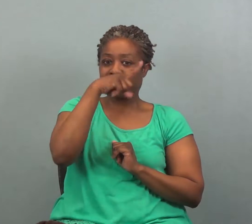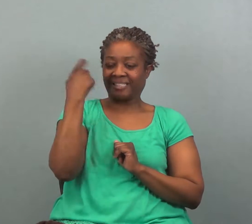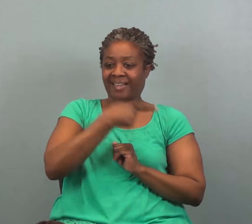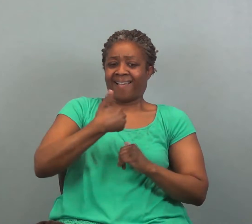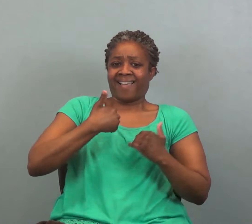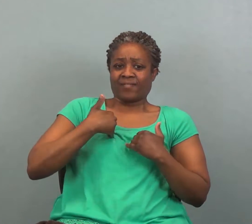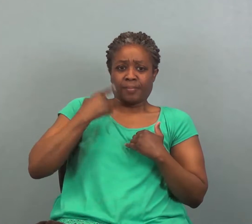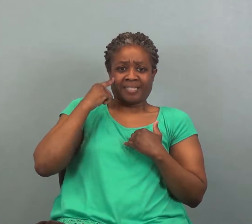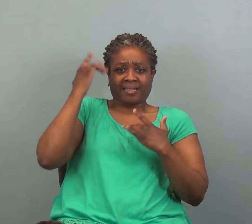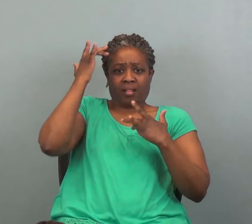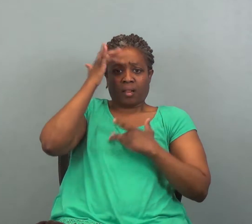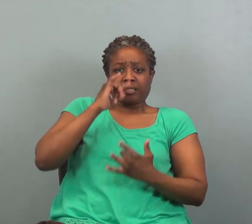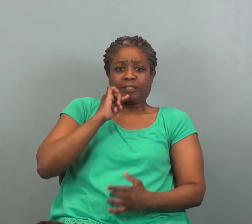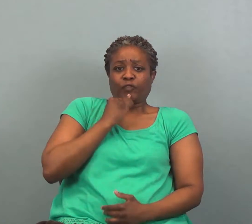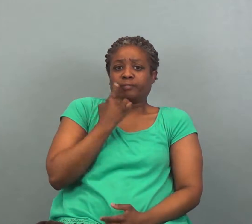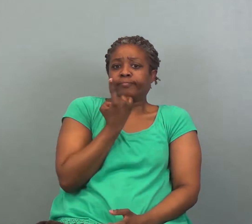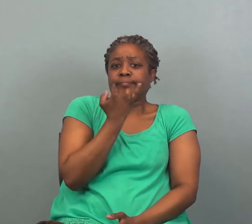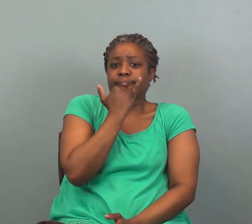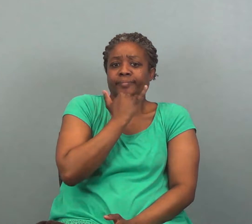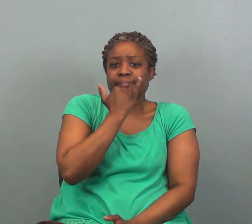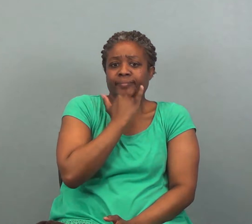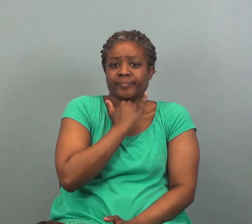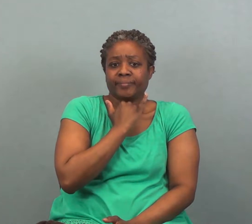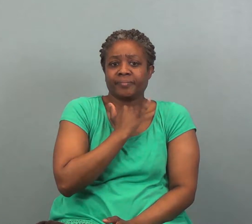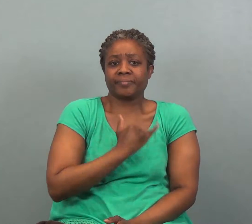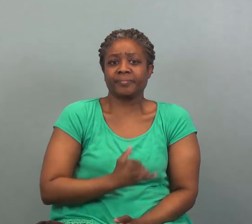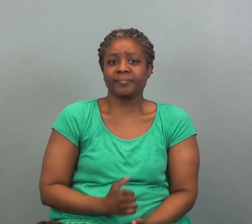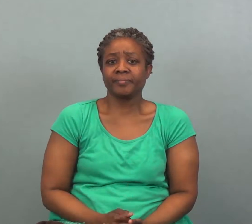not because they have a mental illness or something seriously wrong with them.